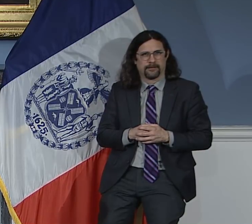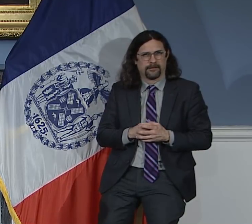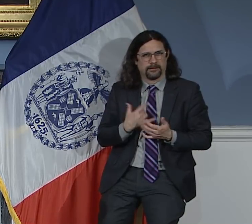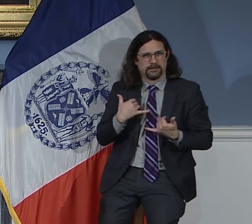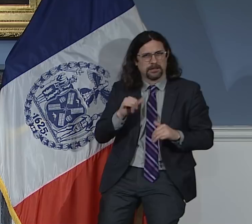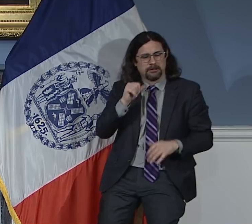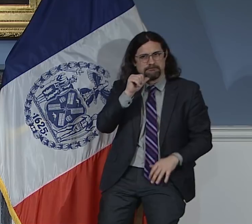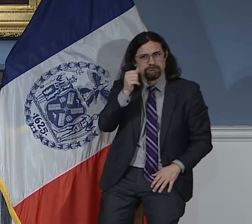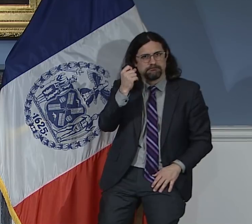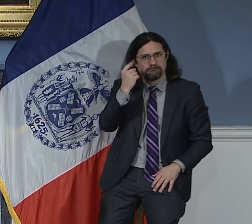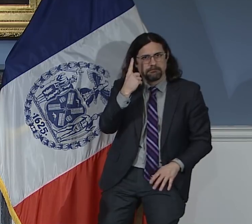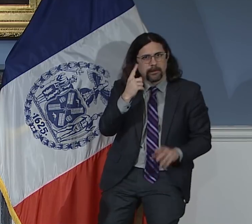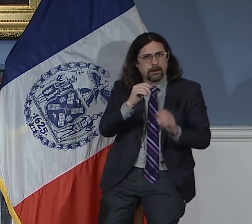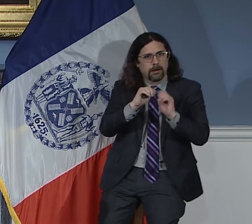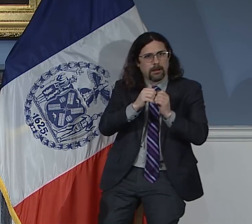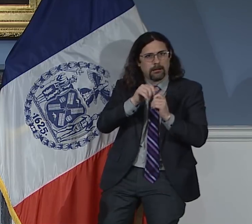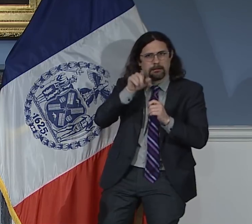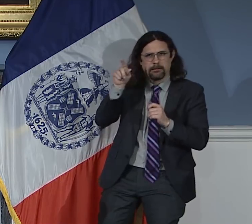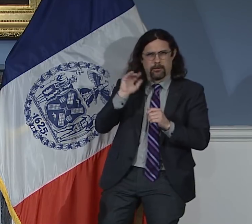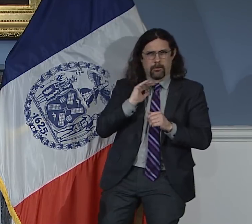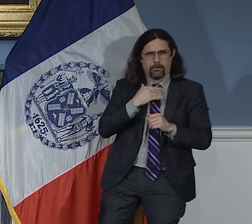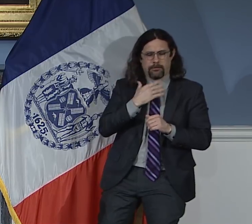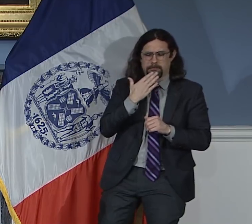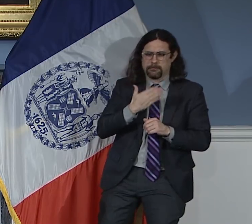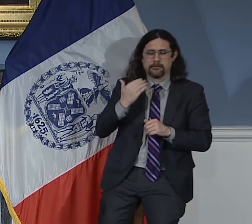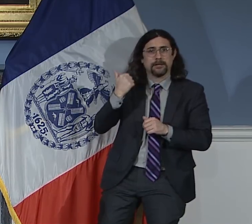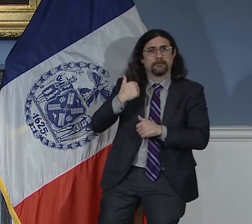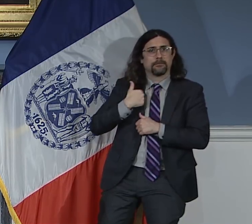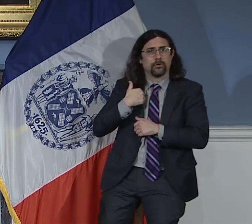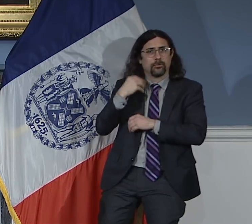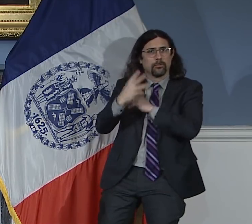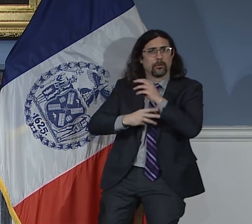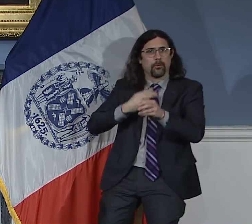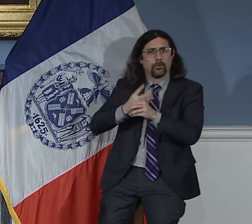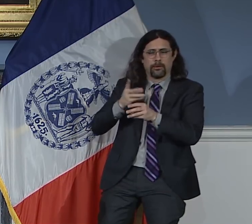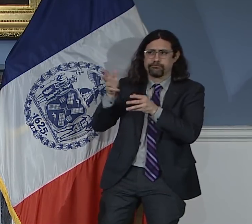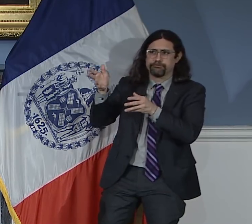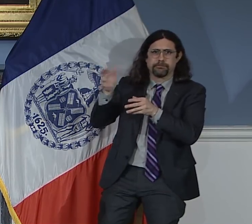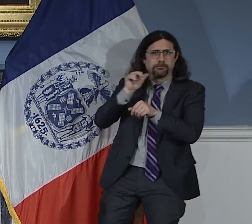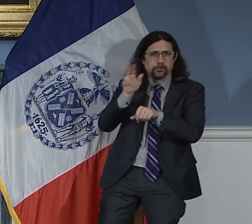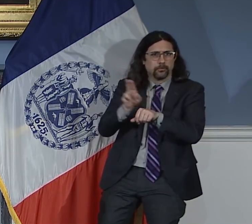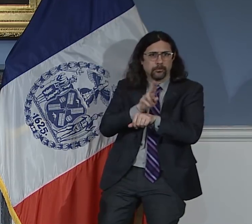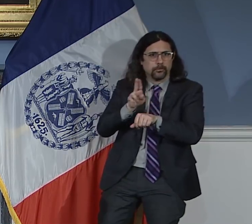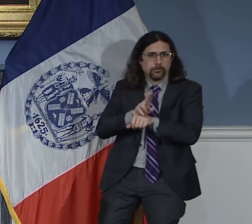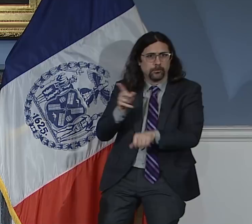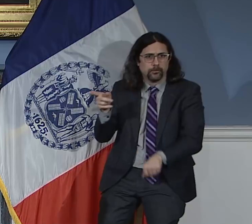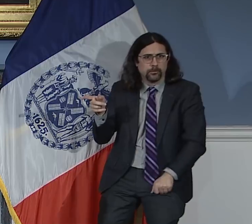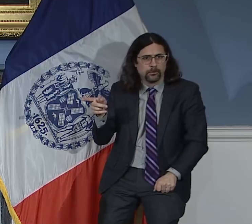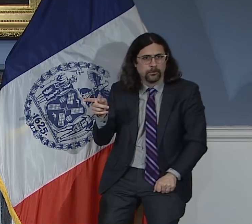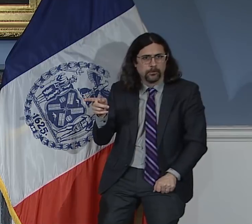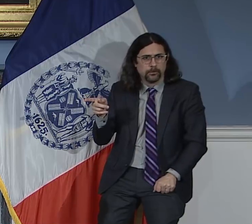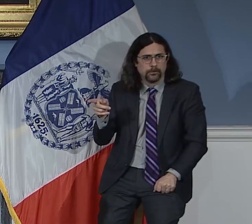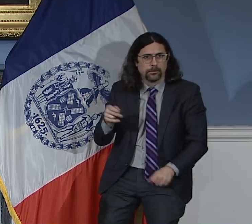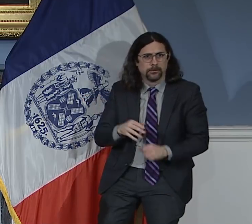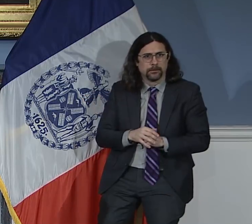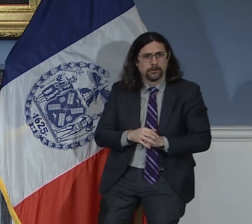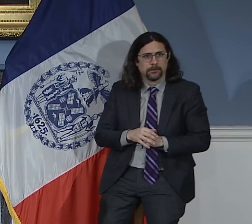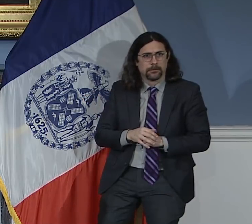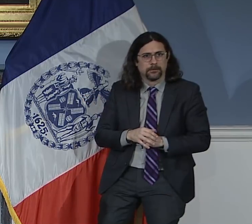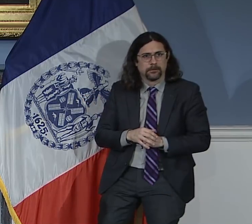MILITARY ON EARTH BEING LEFT ON THE SIDELINES? THAT'S WHAT'S HAPPENING RIGHT NOW, AND I GUARANTEE YOU, GO INTRVEI EWOUR